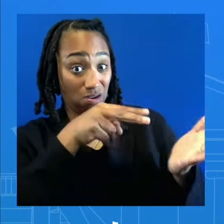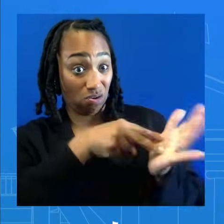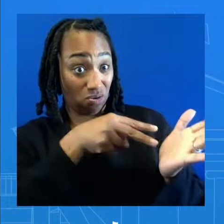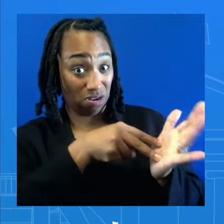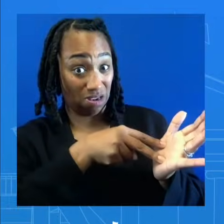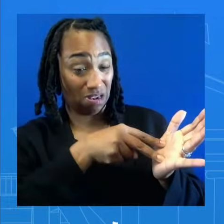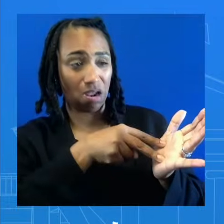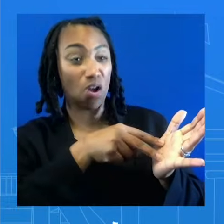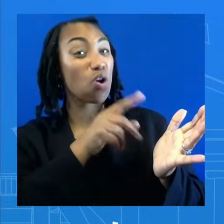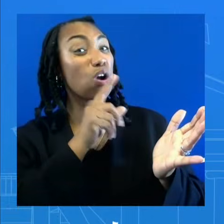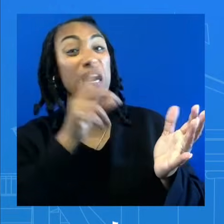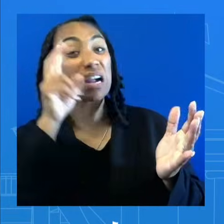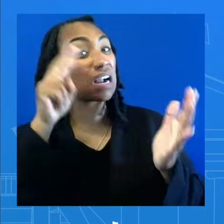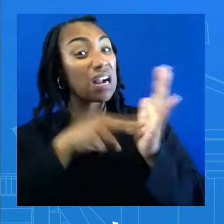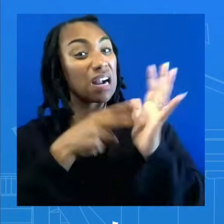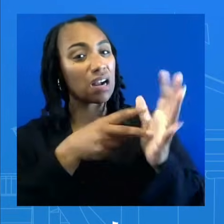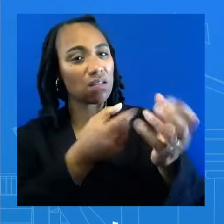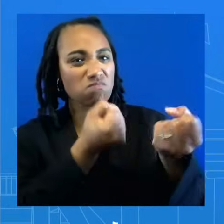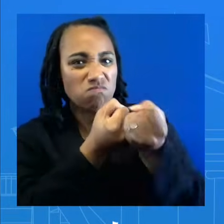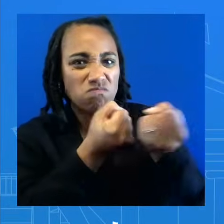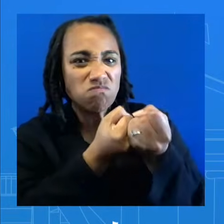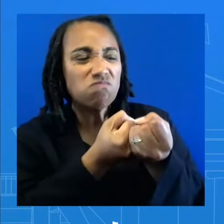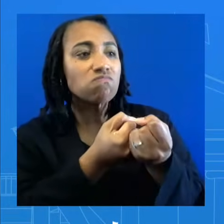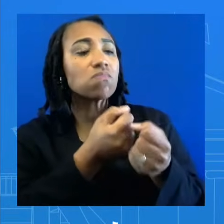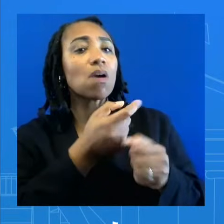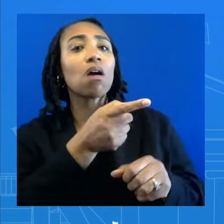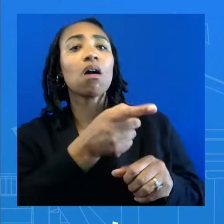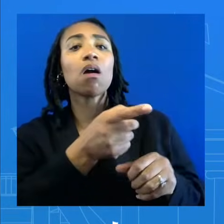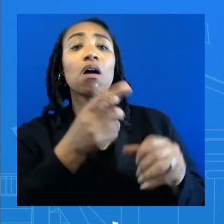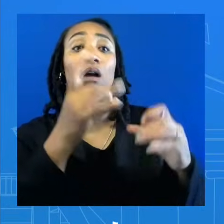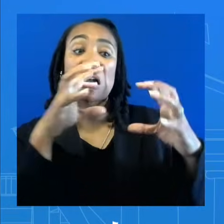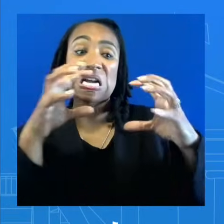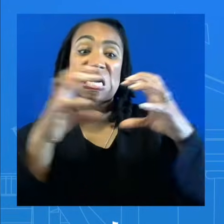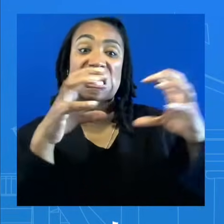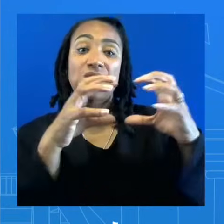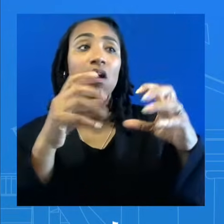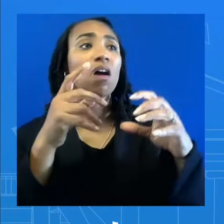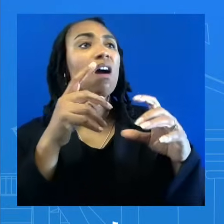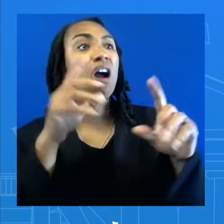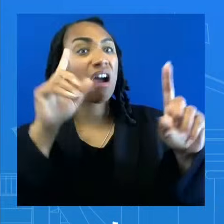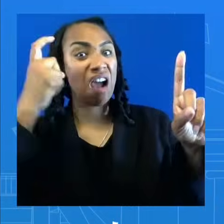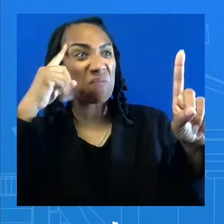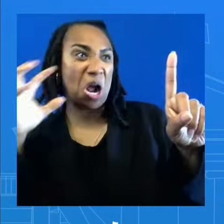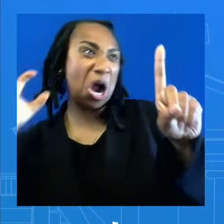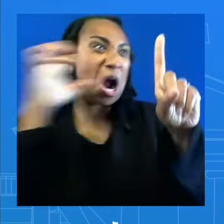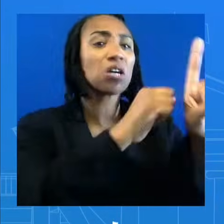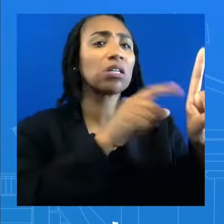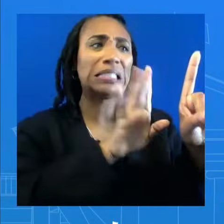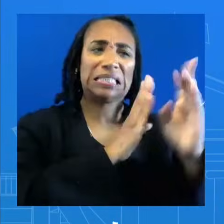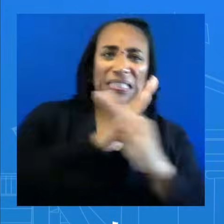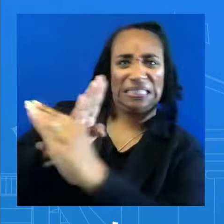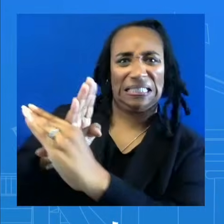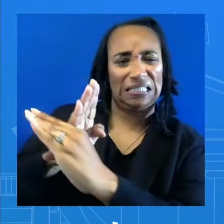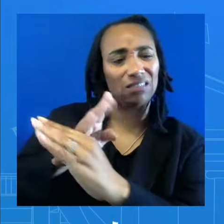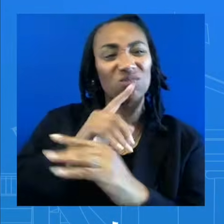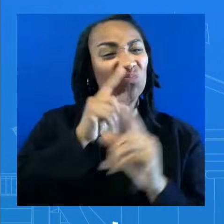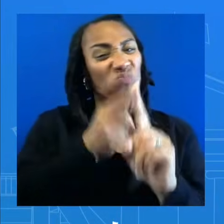to that end. That's why they're there, and that's the only reason that they're there. We don't have enough information right now about Mr. Tice